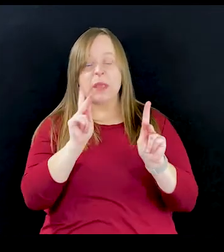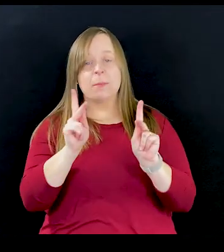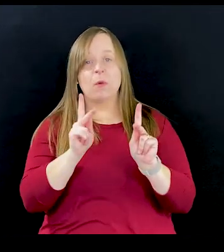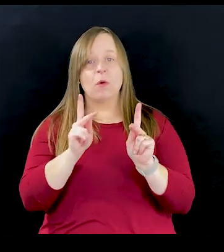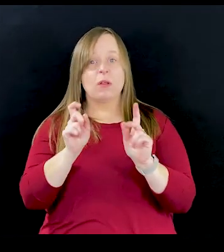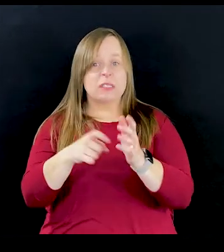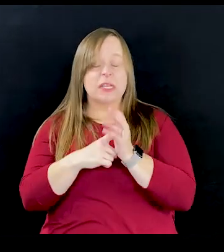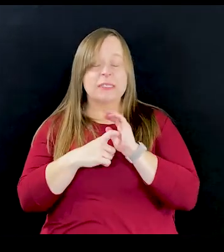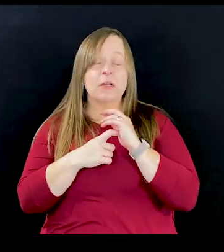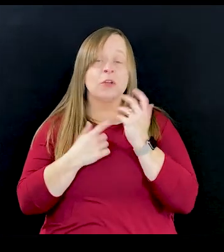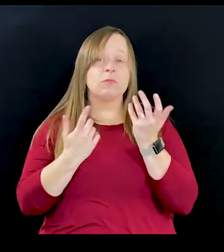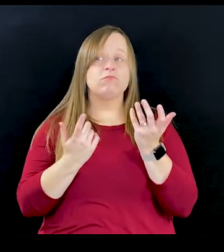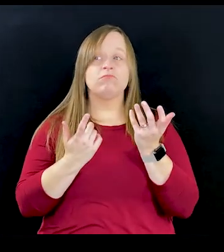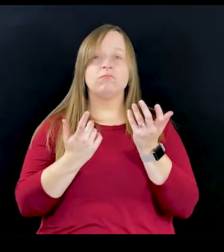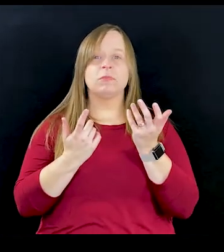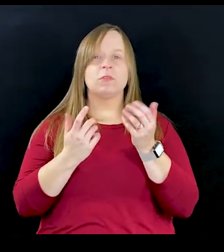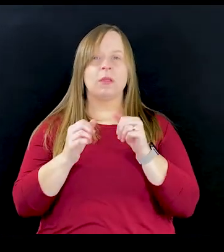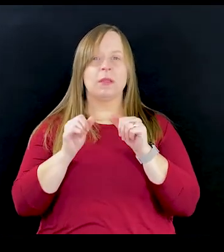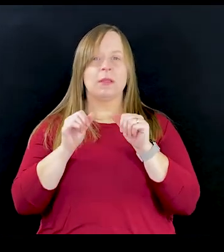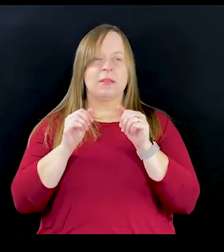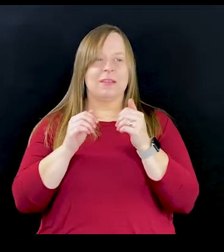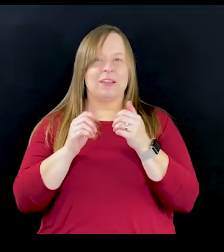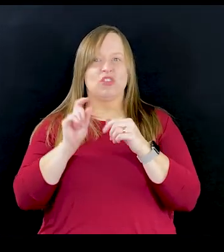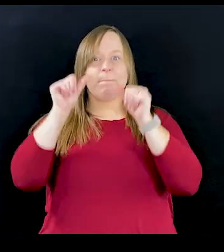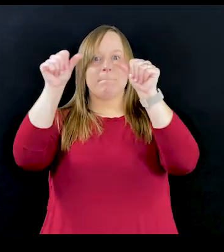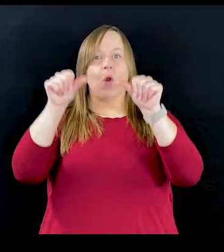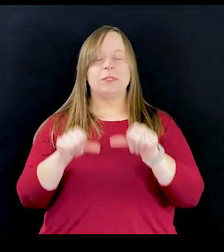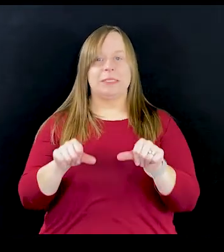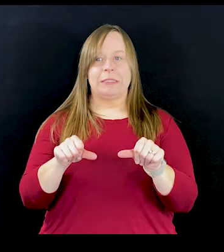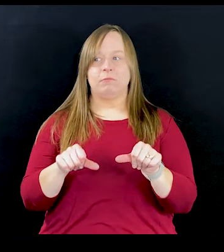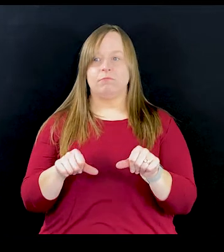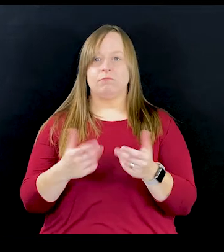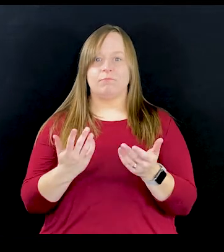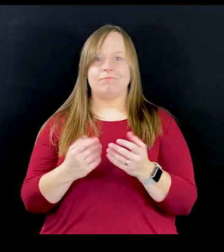as necessary. It needs to go beyond simply something performative.